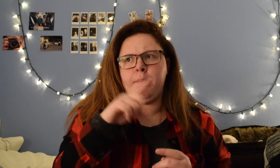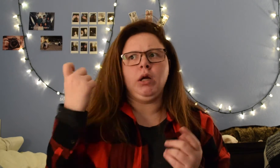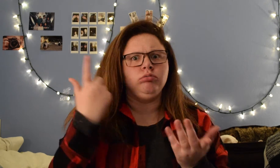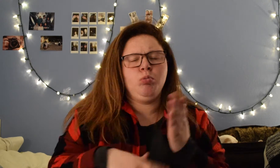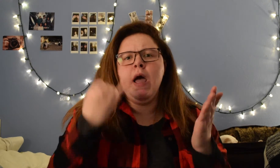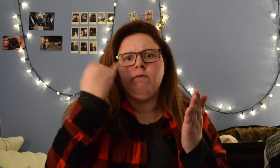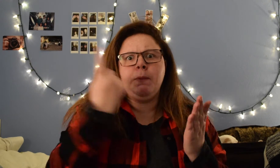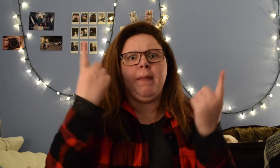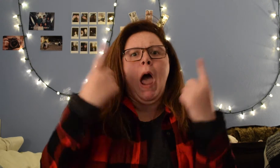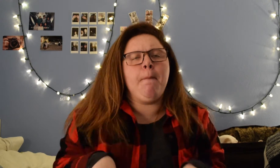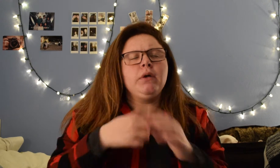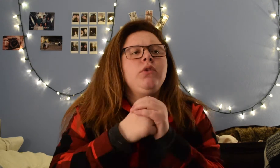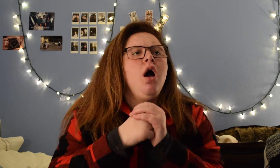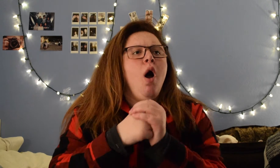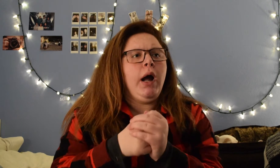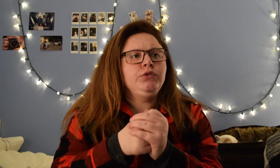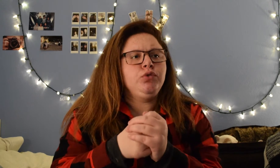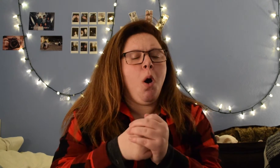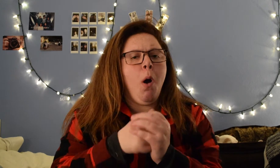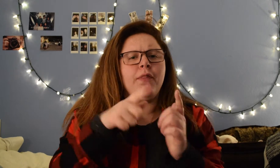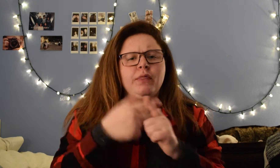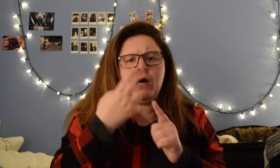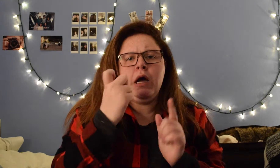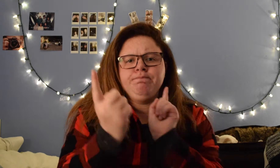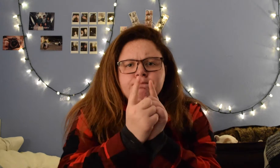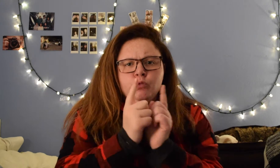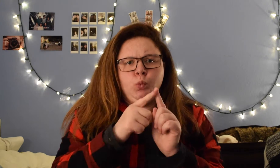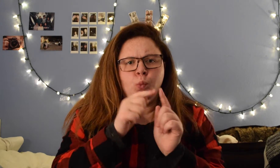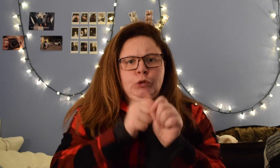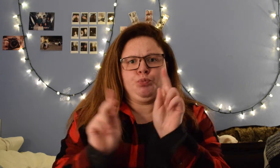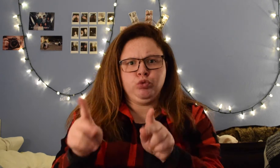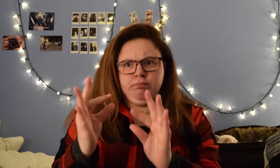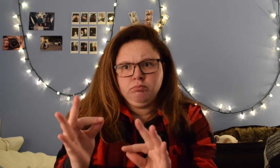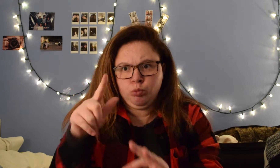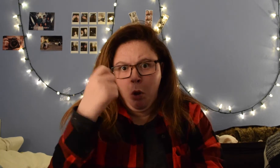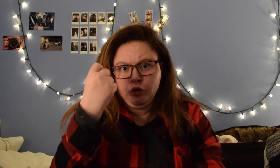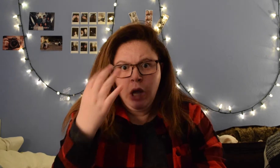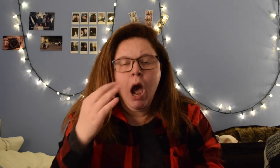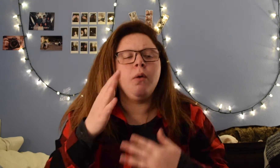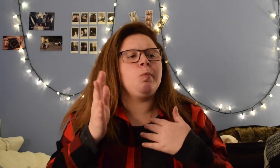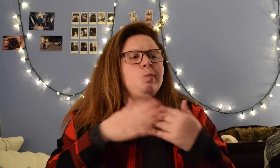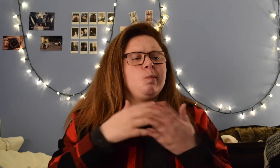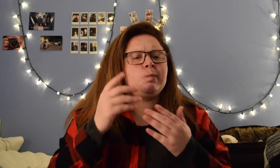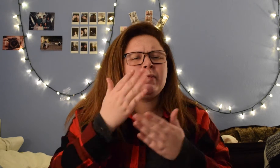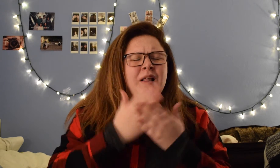Because just in case something happens Then he went to each person to ensure if they understood the rules